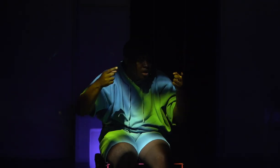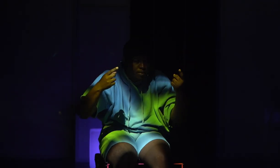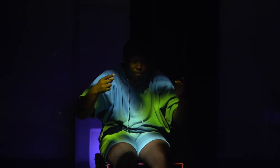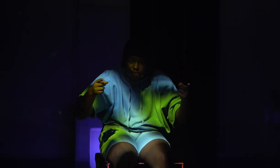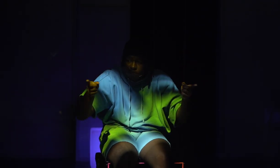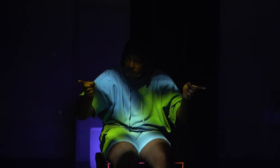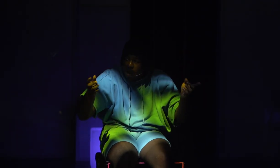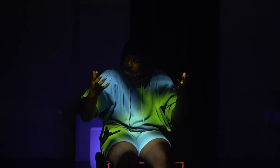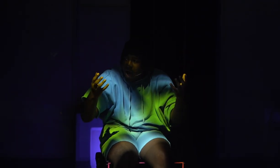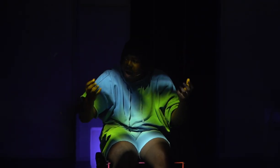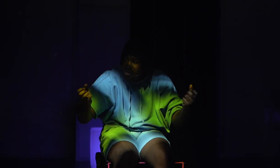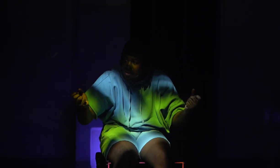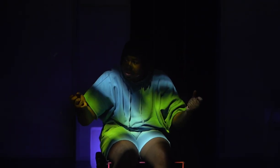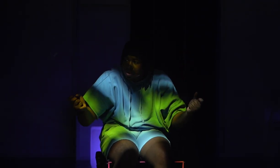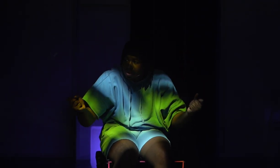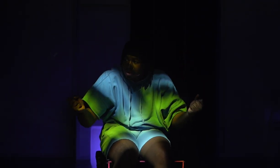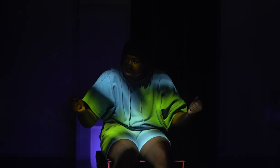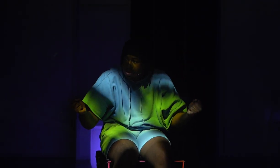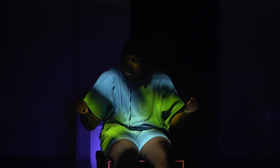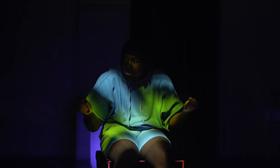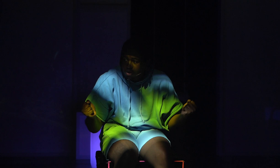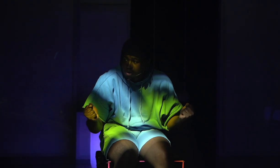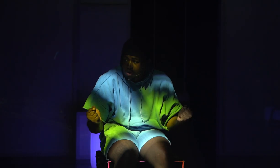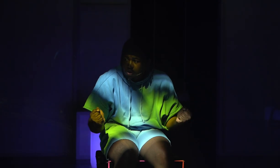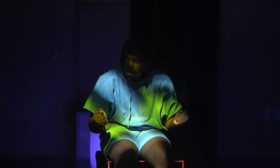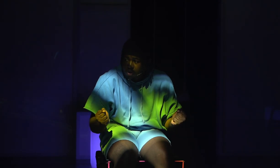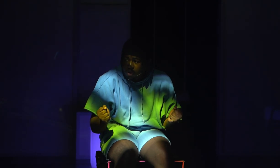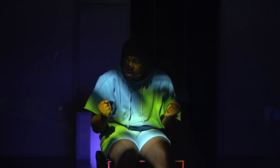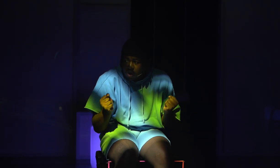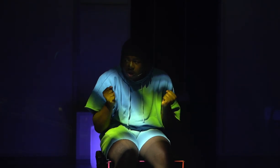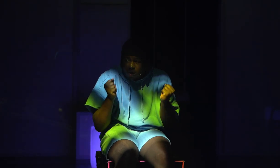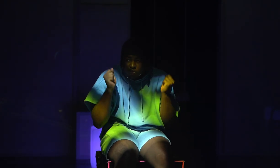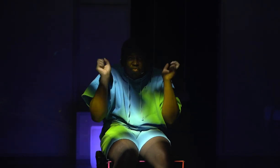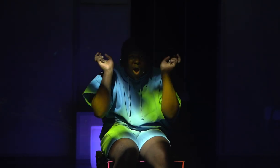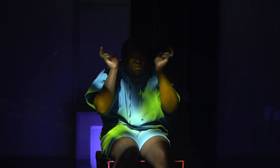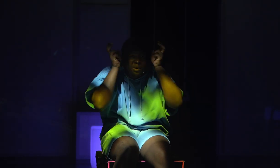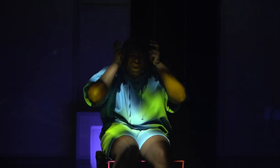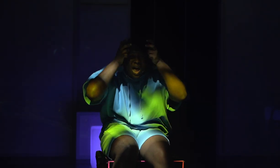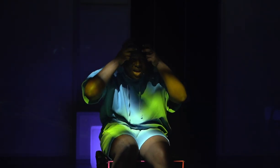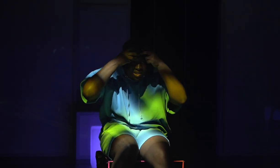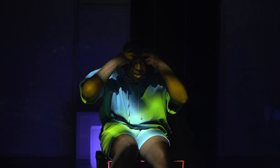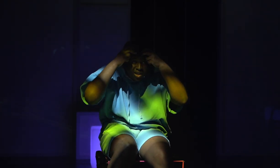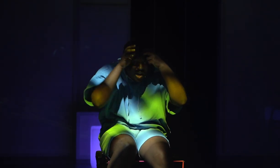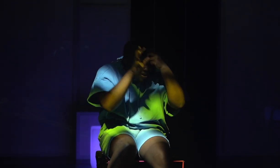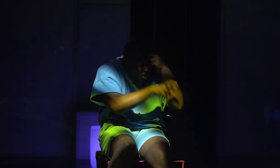has died. And I'm trapped in my head and I just